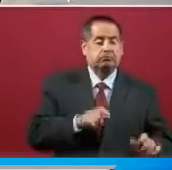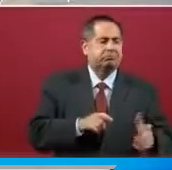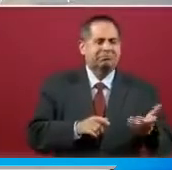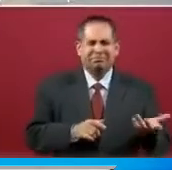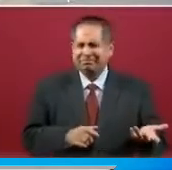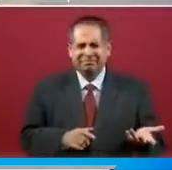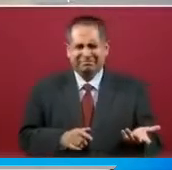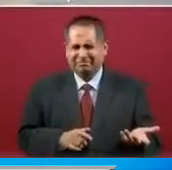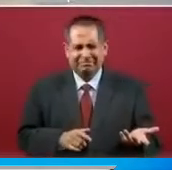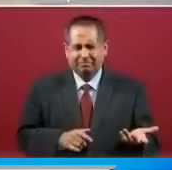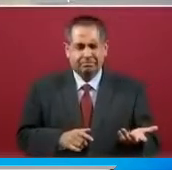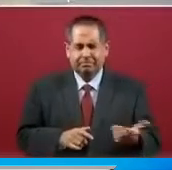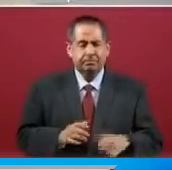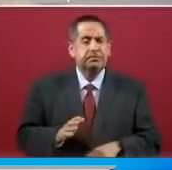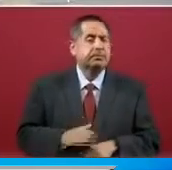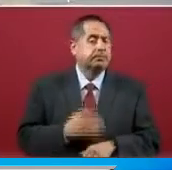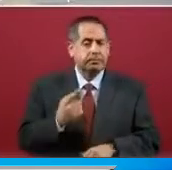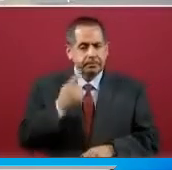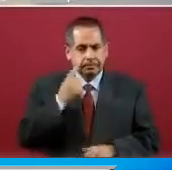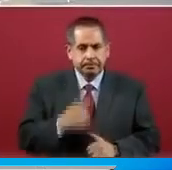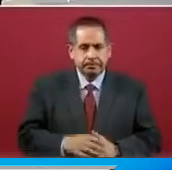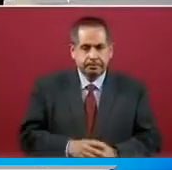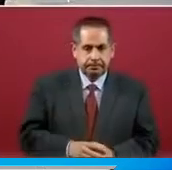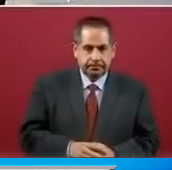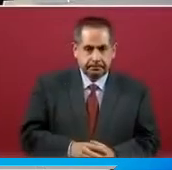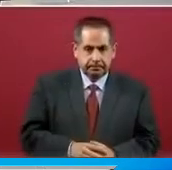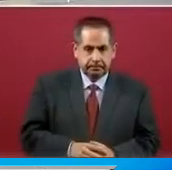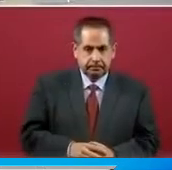The study published by the Jesuit University of Guadalajara is false